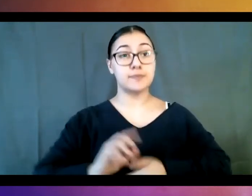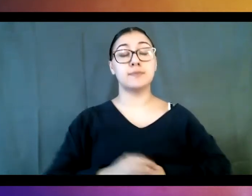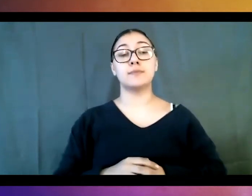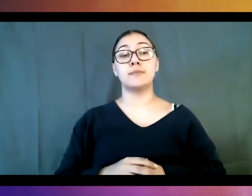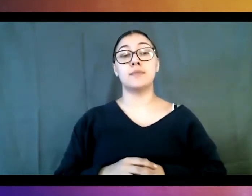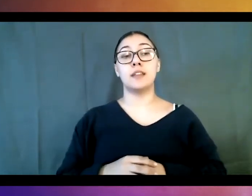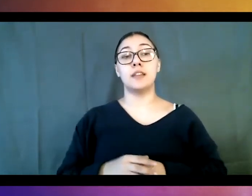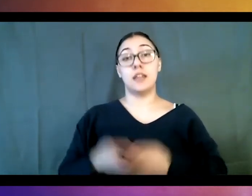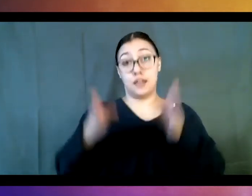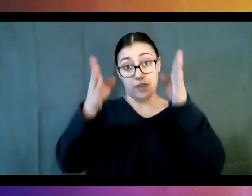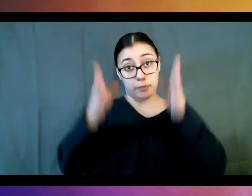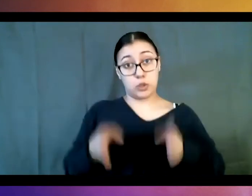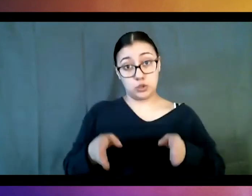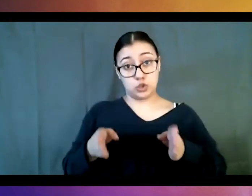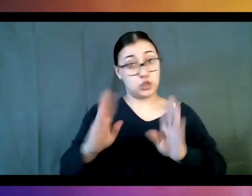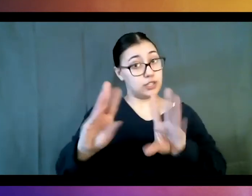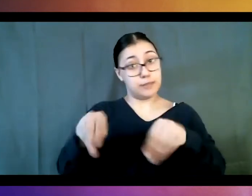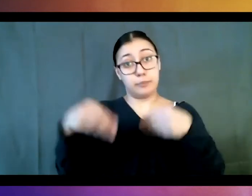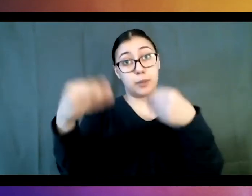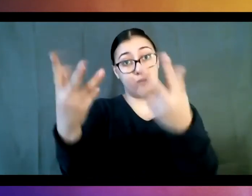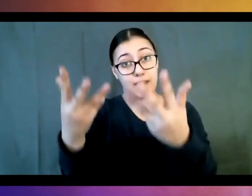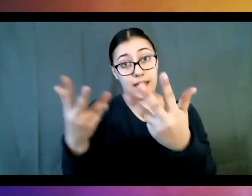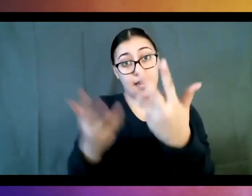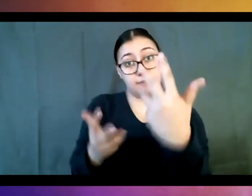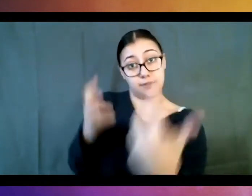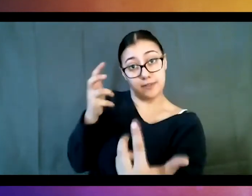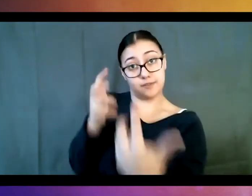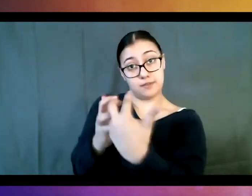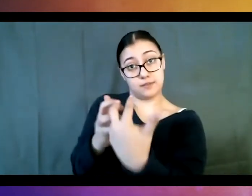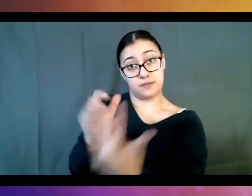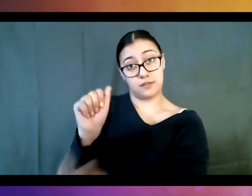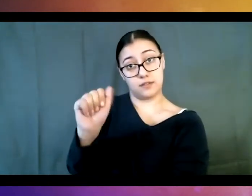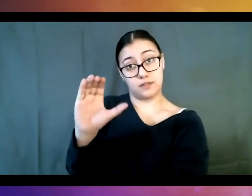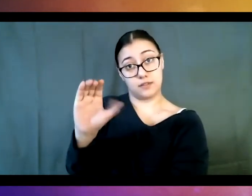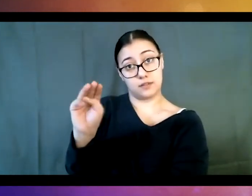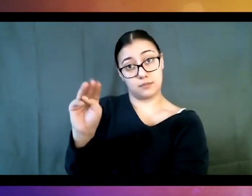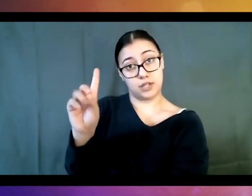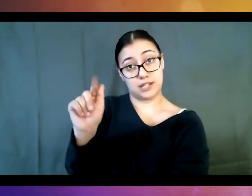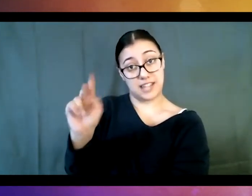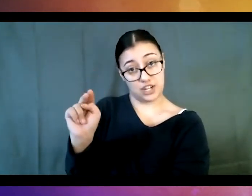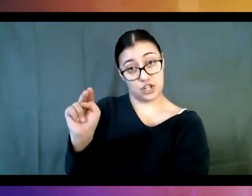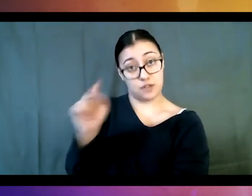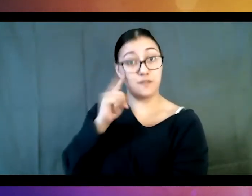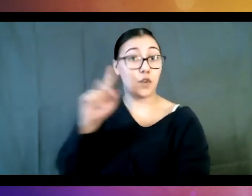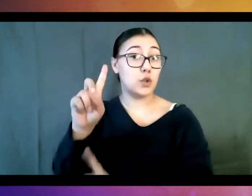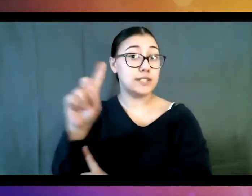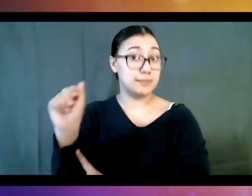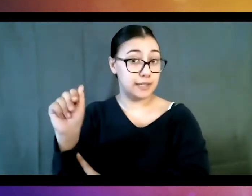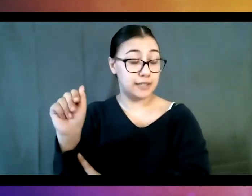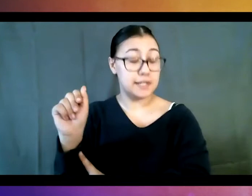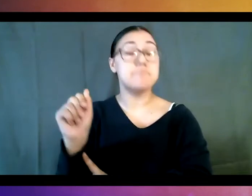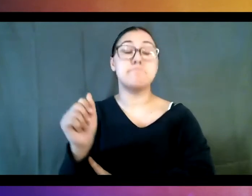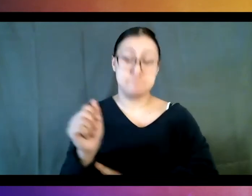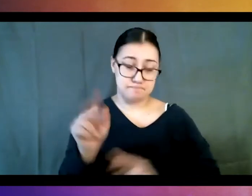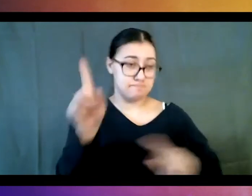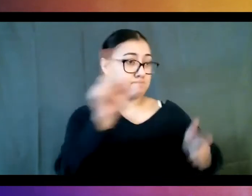to persons with disabilities. And finally, retaliation for participating in the Human